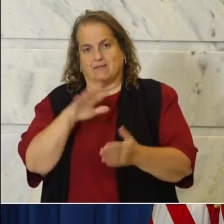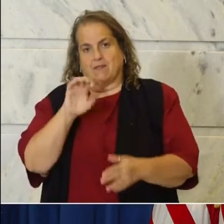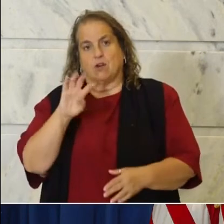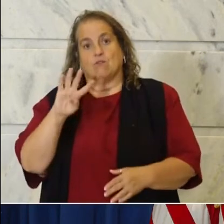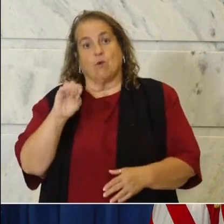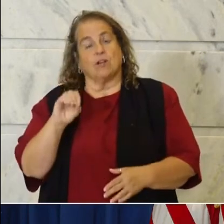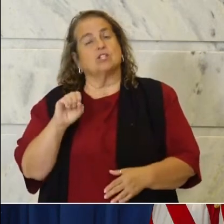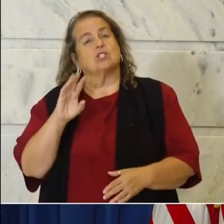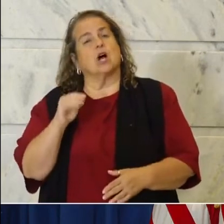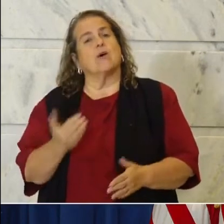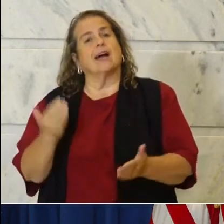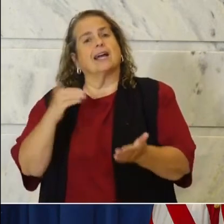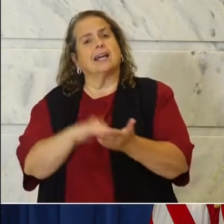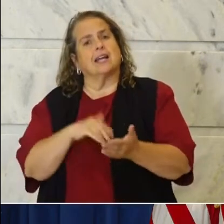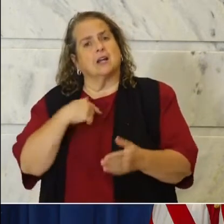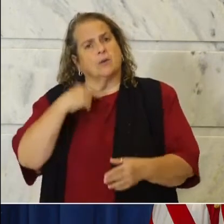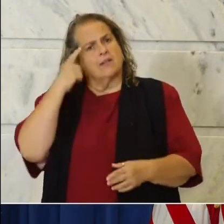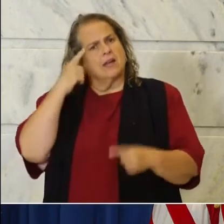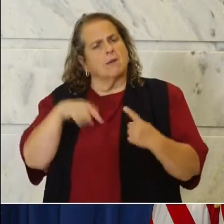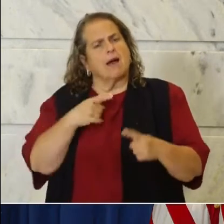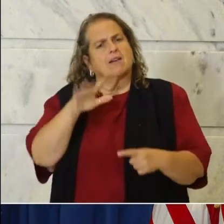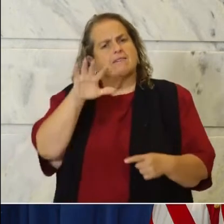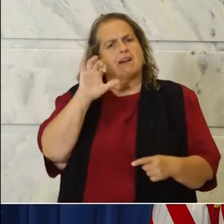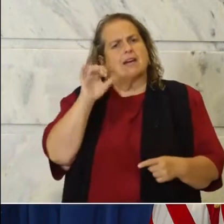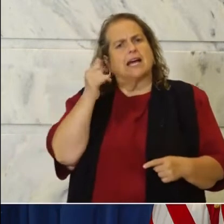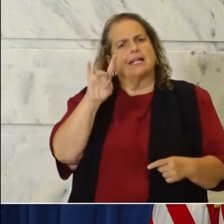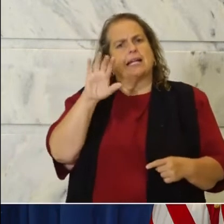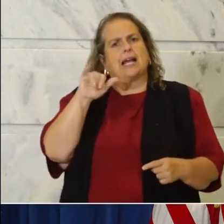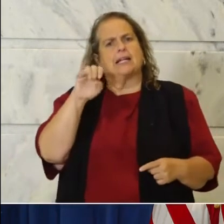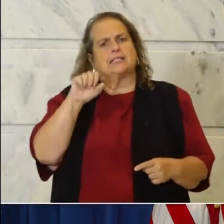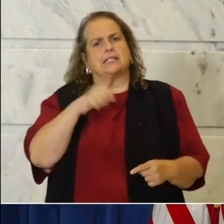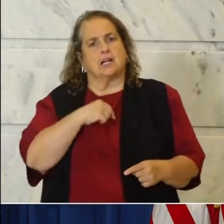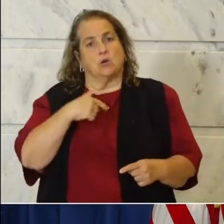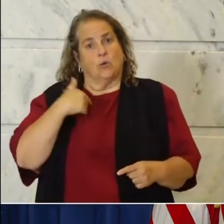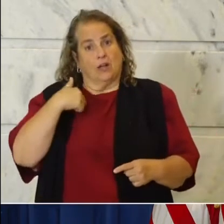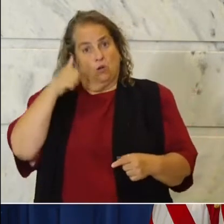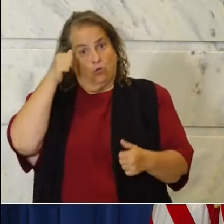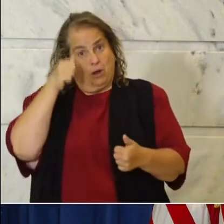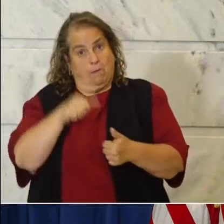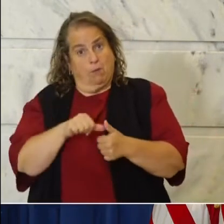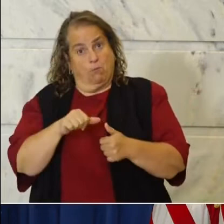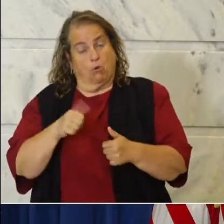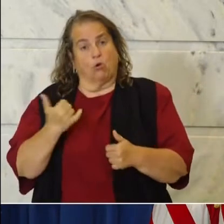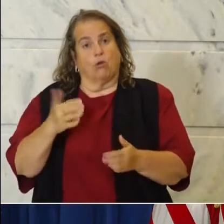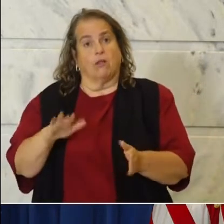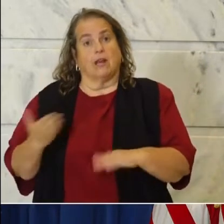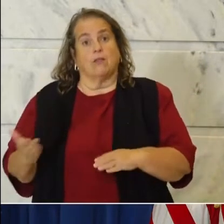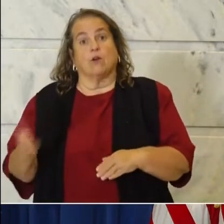think about 518 cases and we remember the mortality rate that we deal with